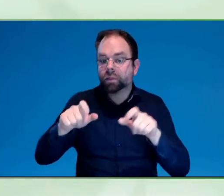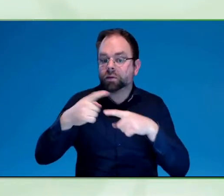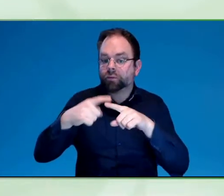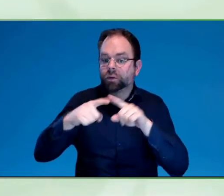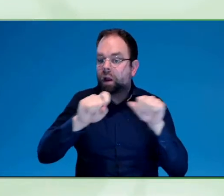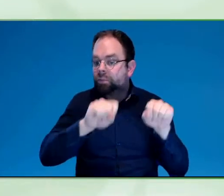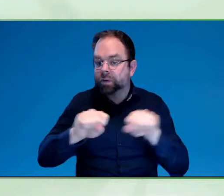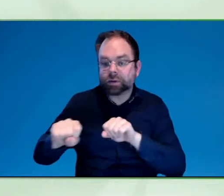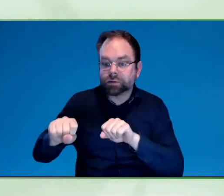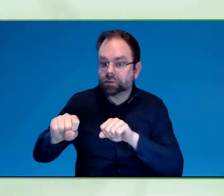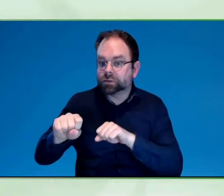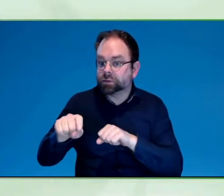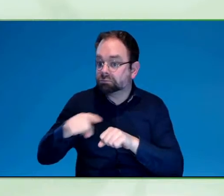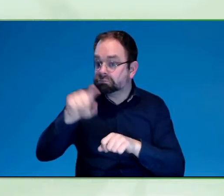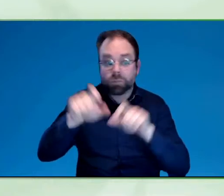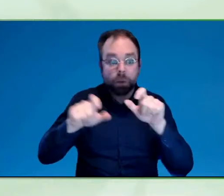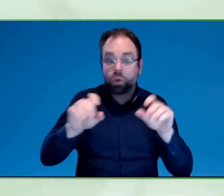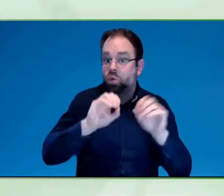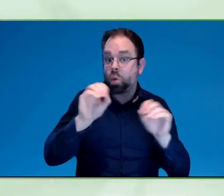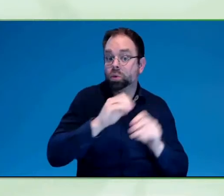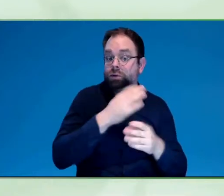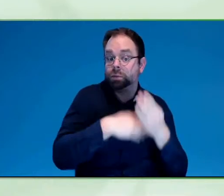We see it we talk about inclusion and accessibility.